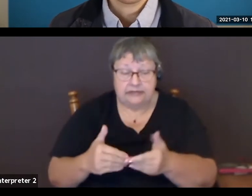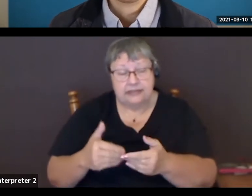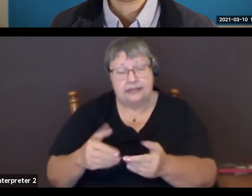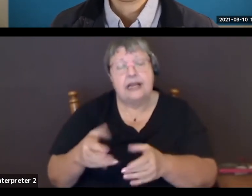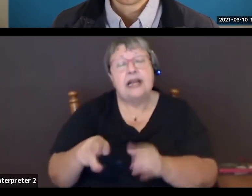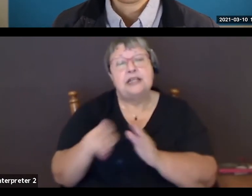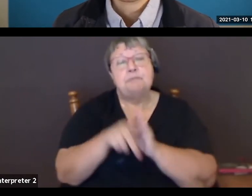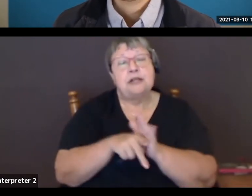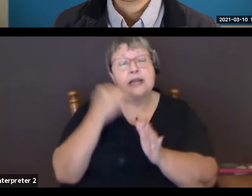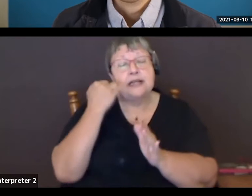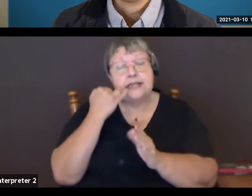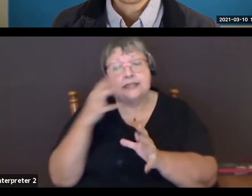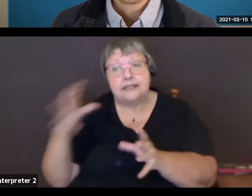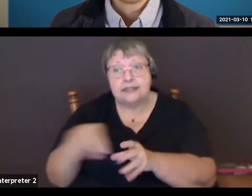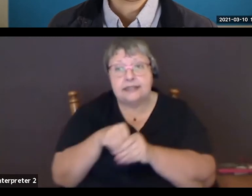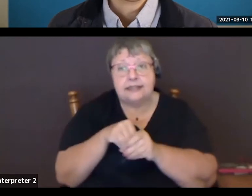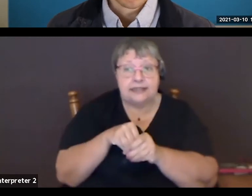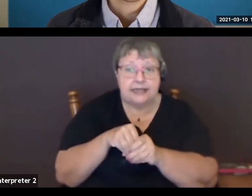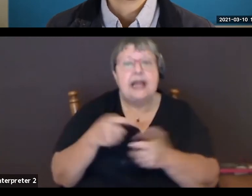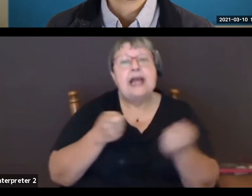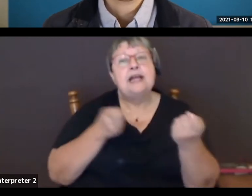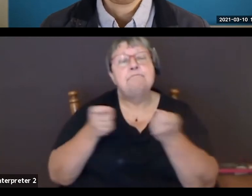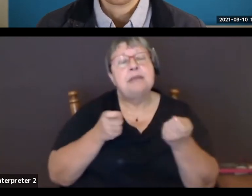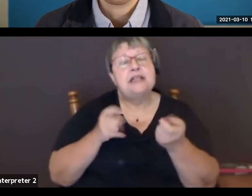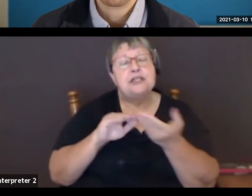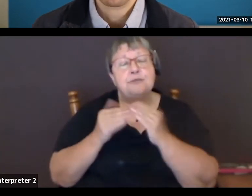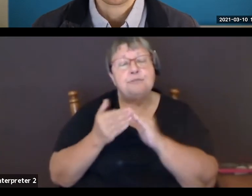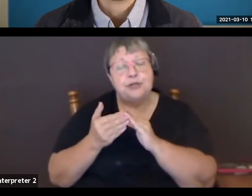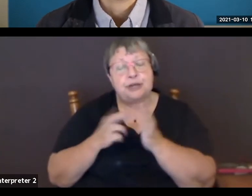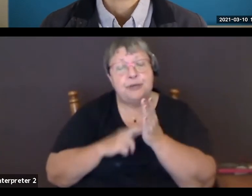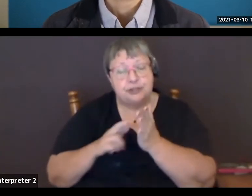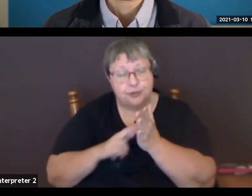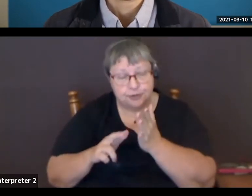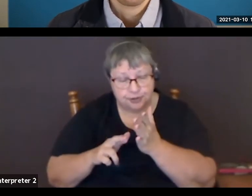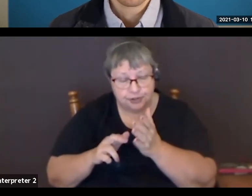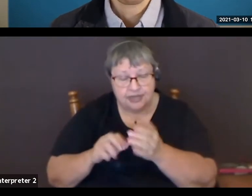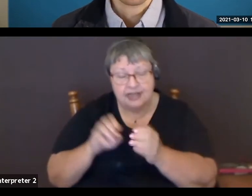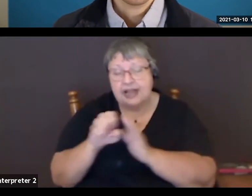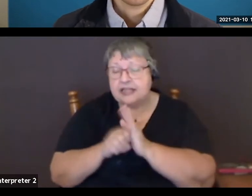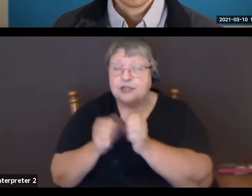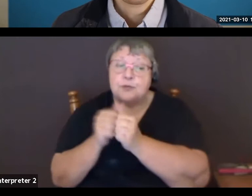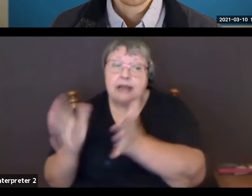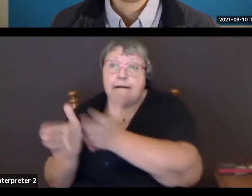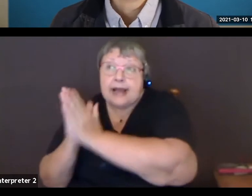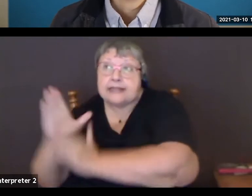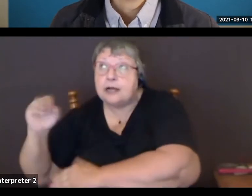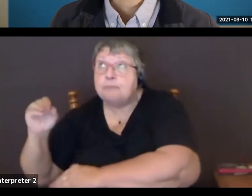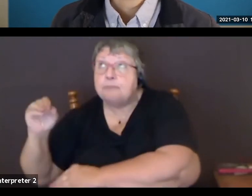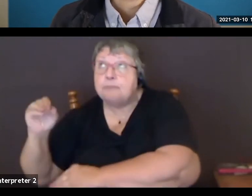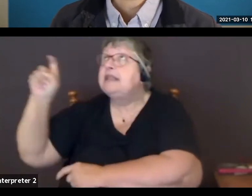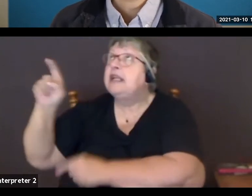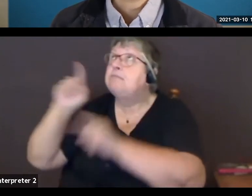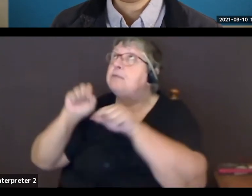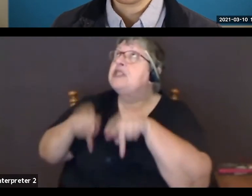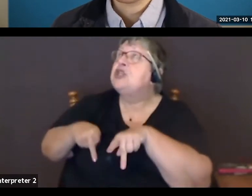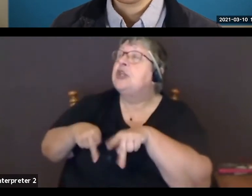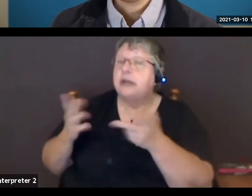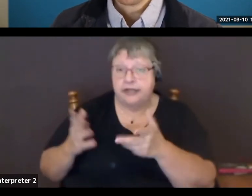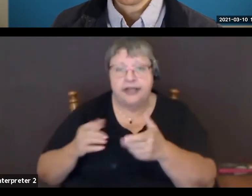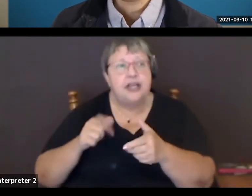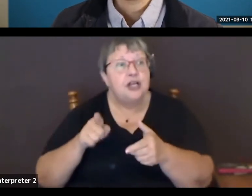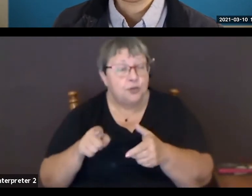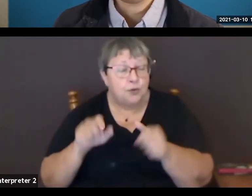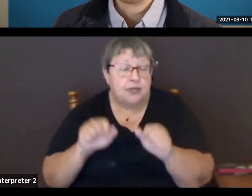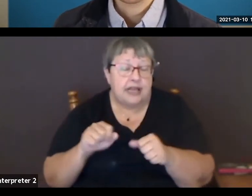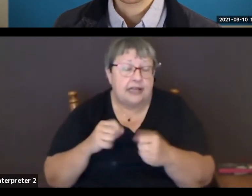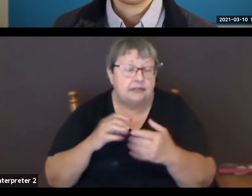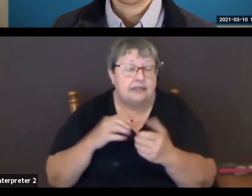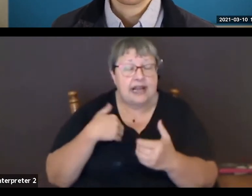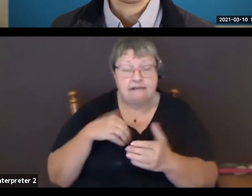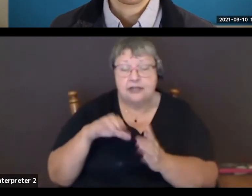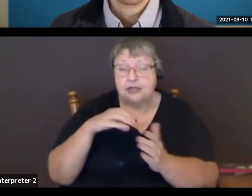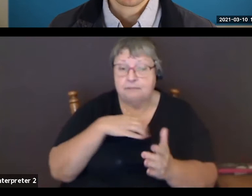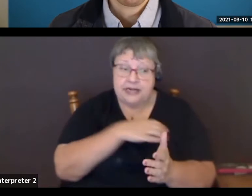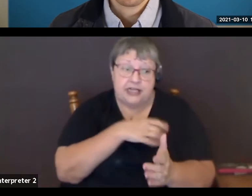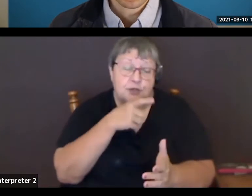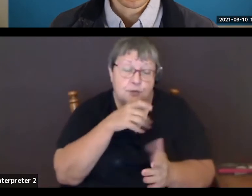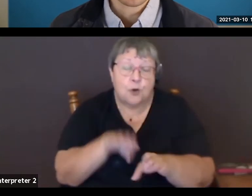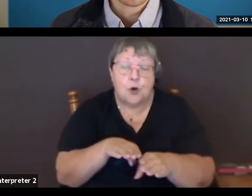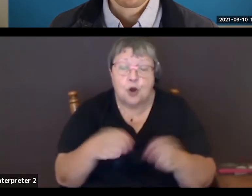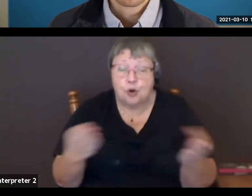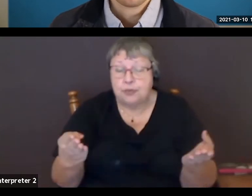research ethics, without having to ask the company for permission. Furthermore, as we support communities to validate our findings by openly publishing are reserved votes, with our data.